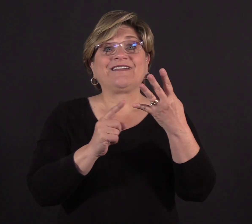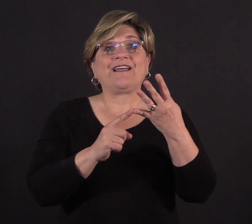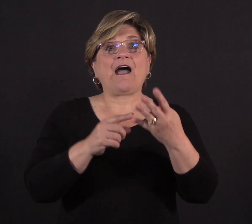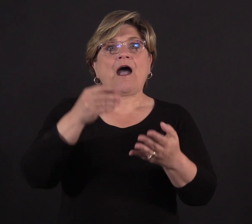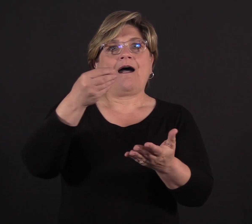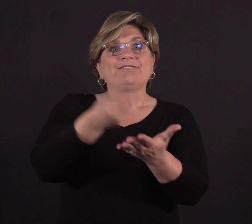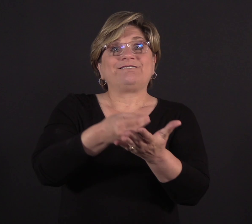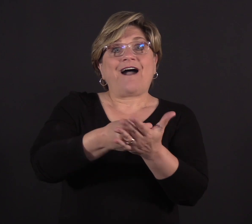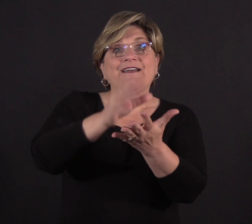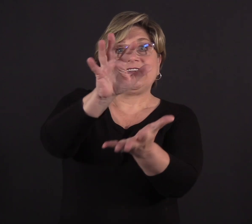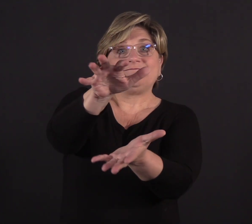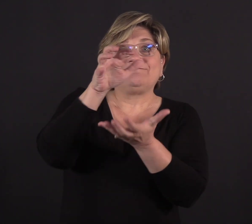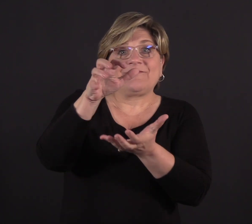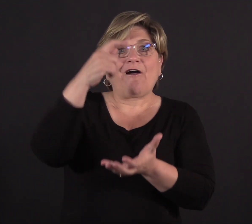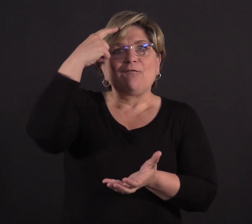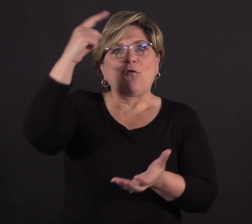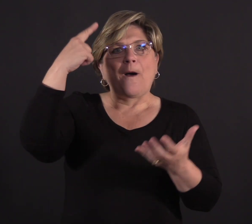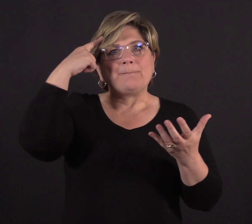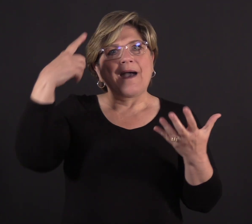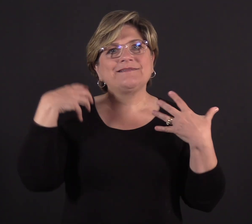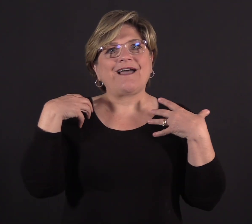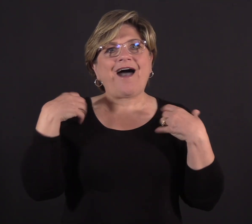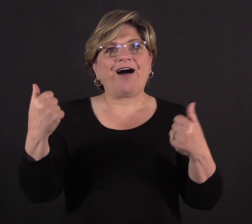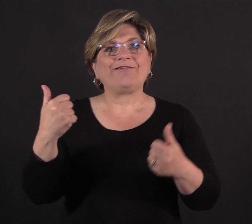Funding for a mental health day treatment